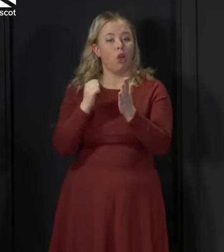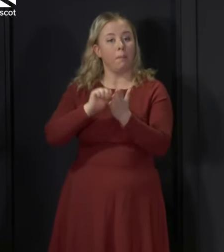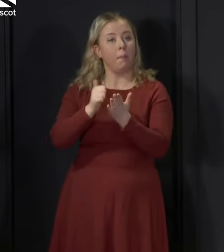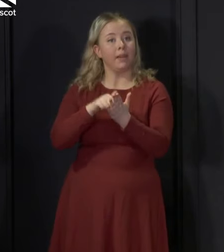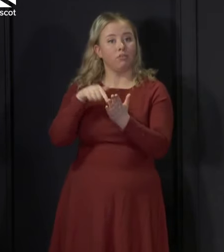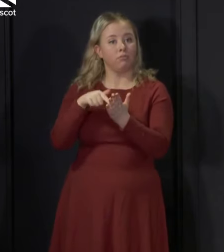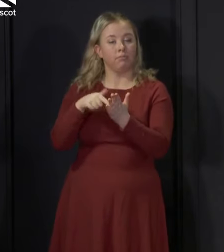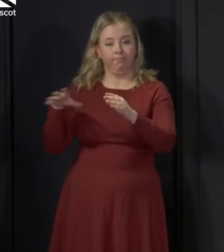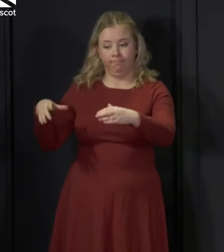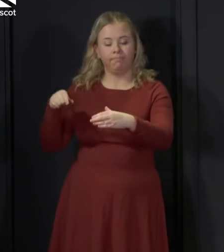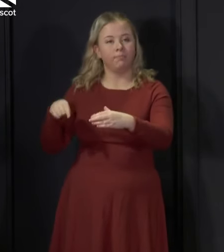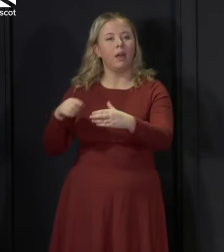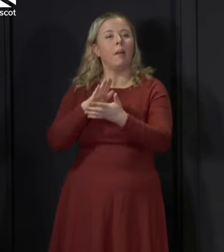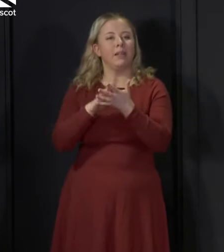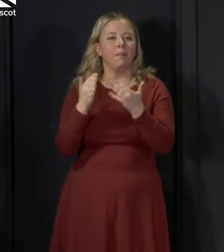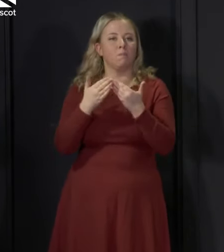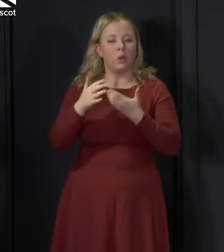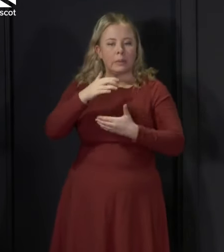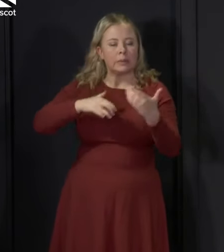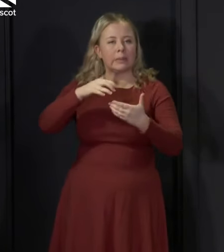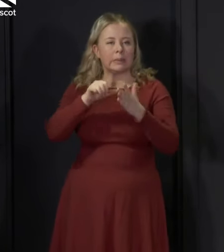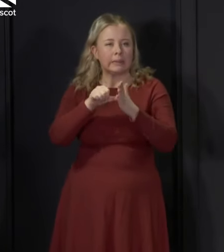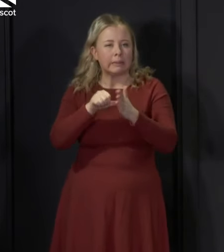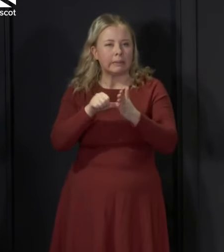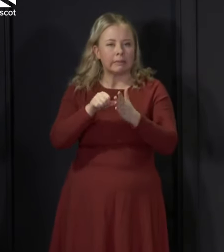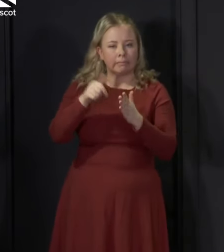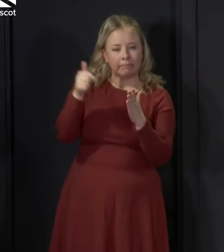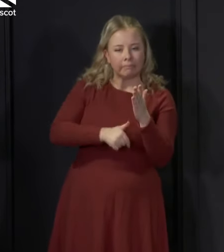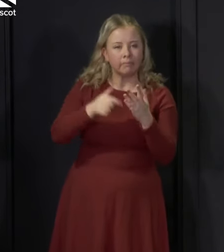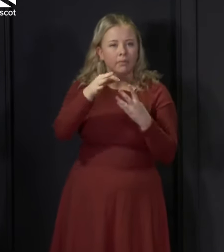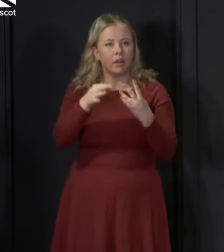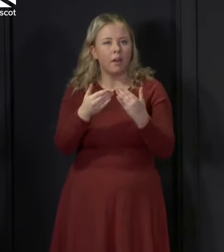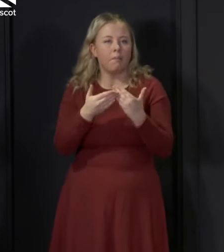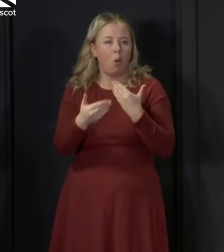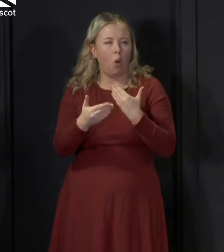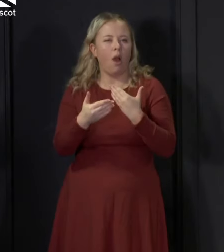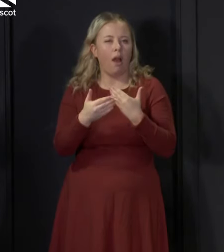That means more complexity and a bit more length than normal - so please bear with me.